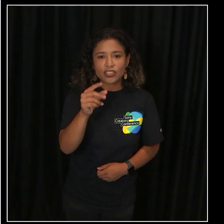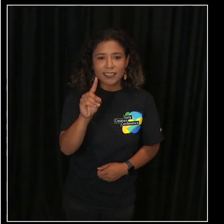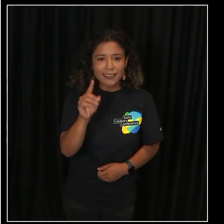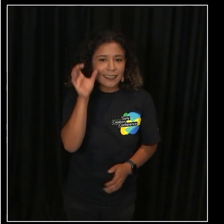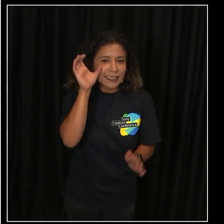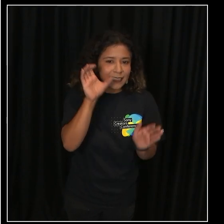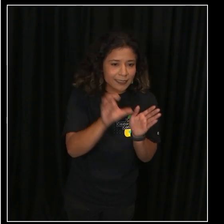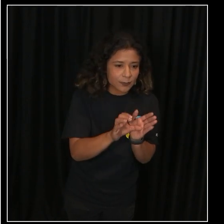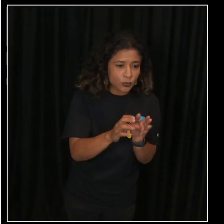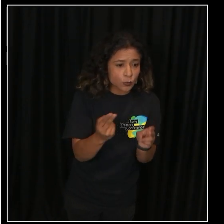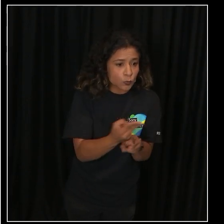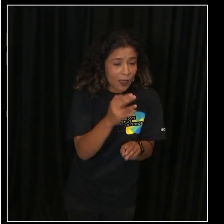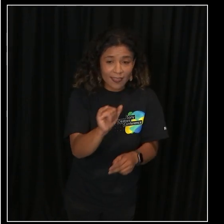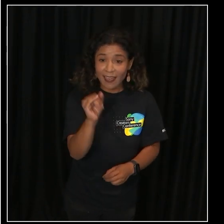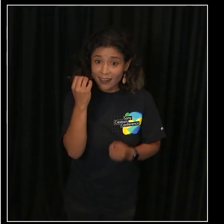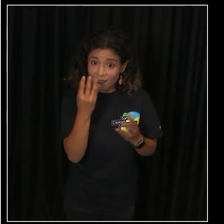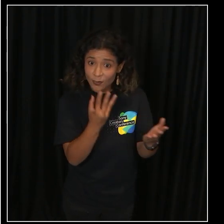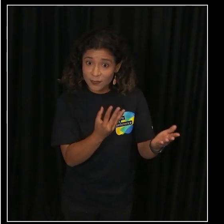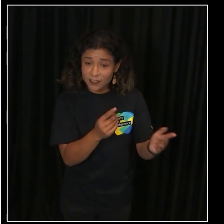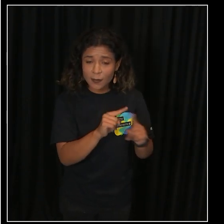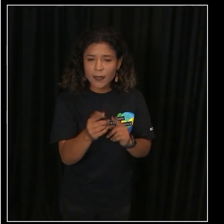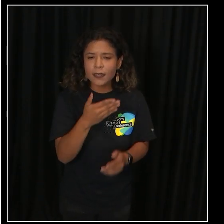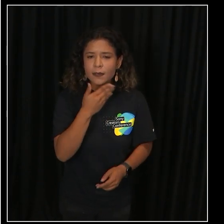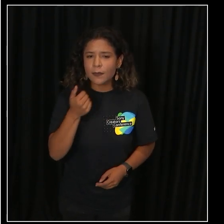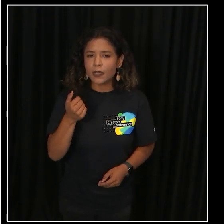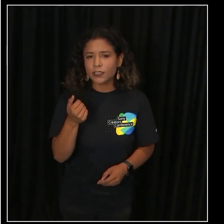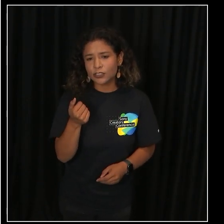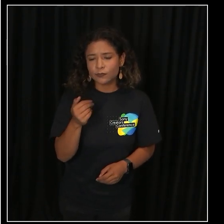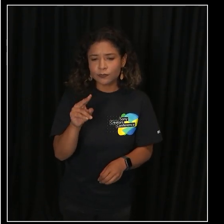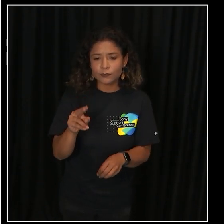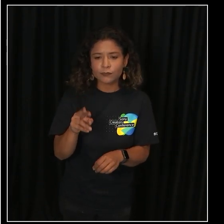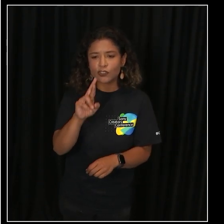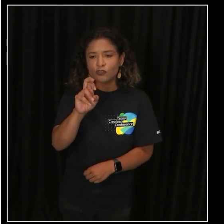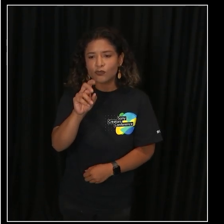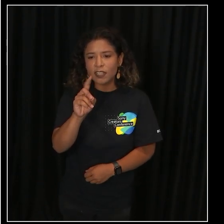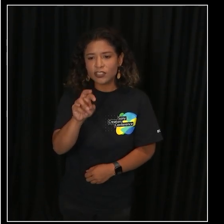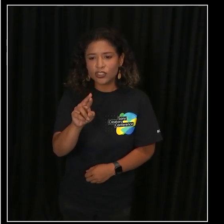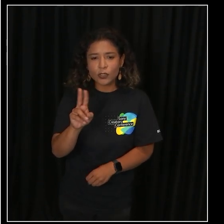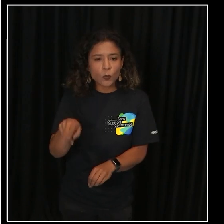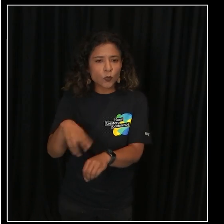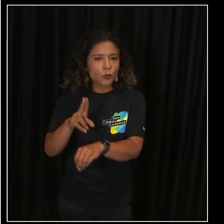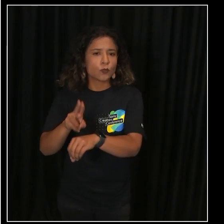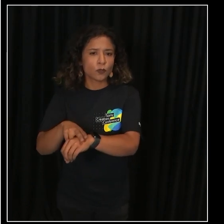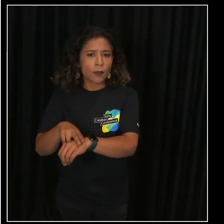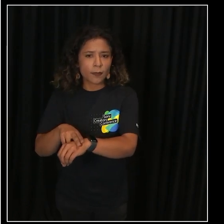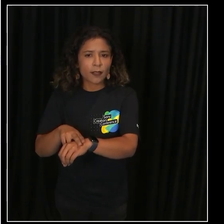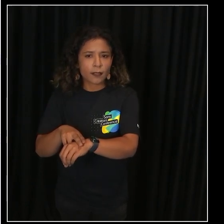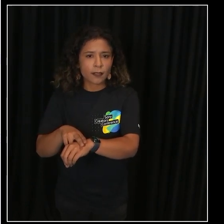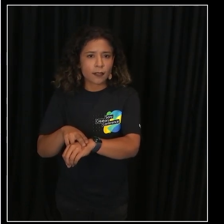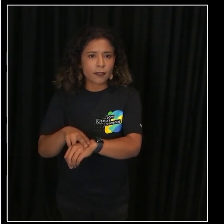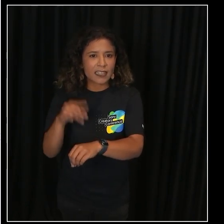but it's much better to render them as normals and that's what we found is like... And a normal, just a quick recap, is if you have a surface,